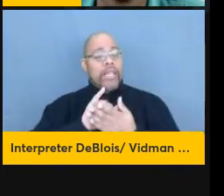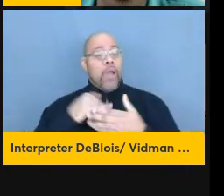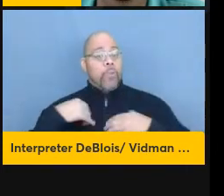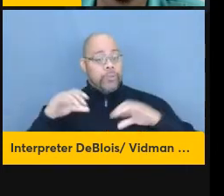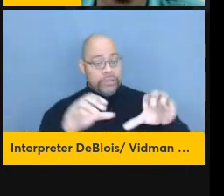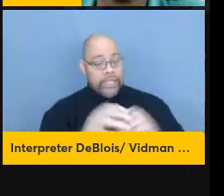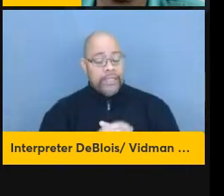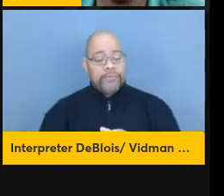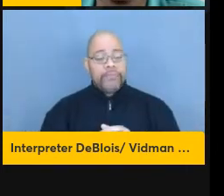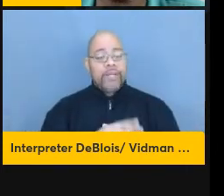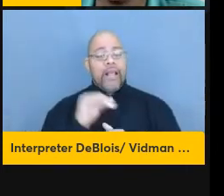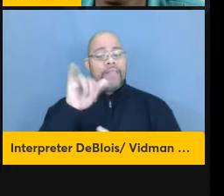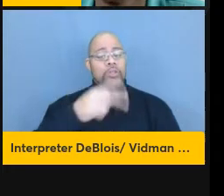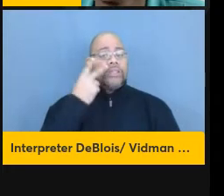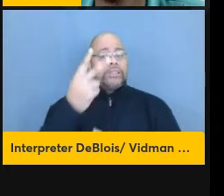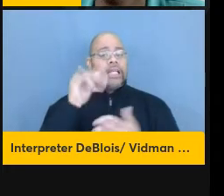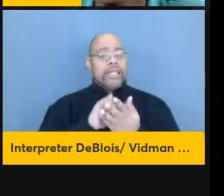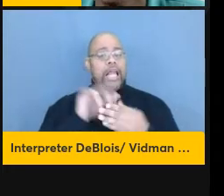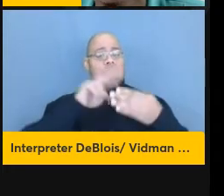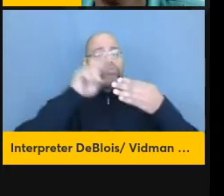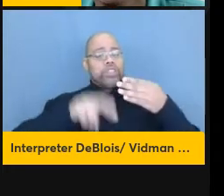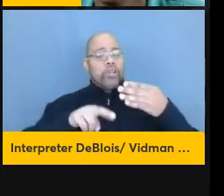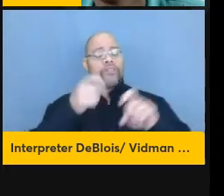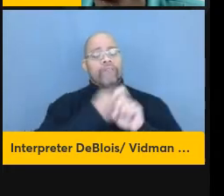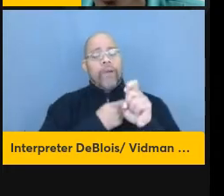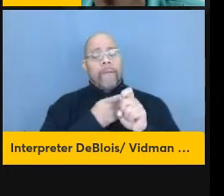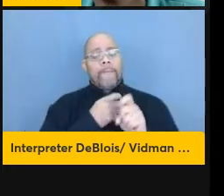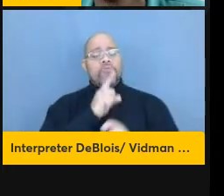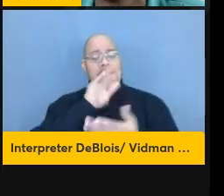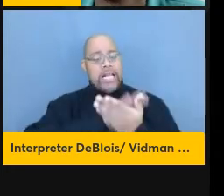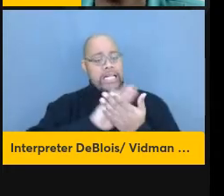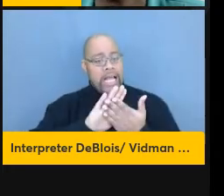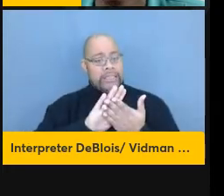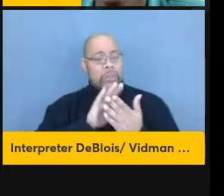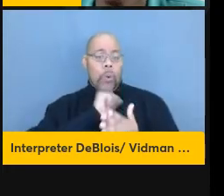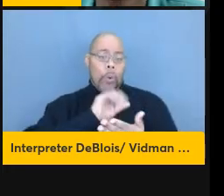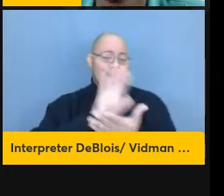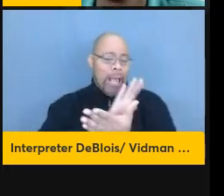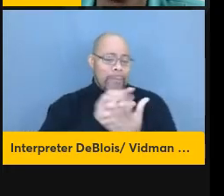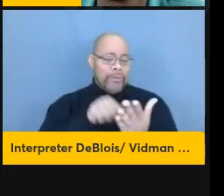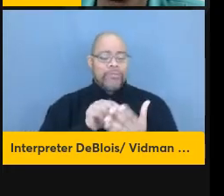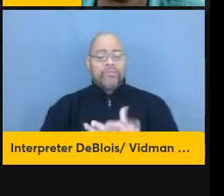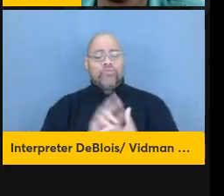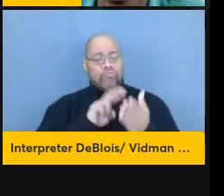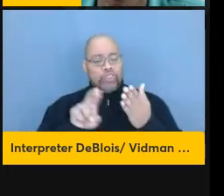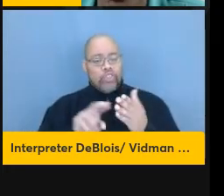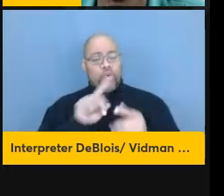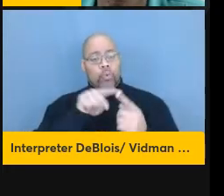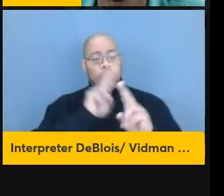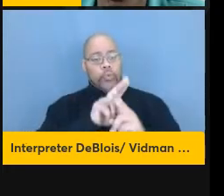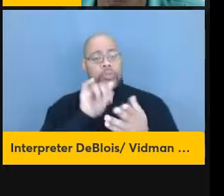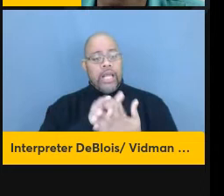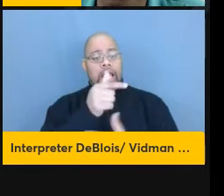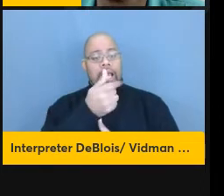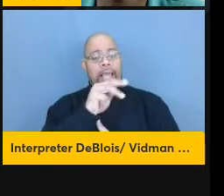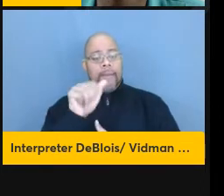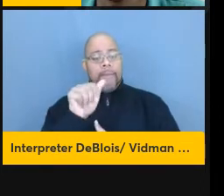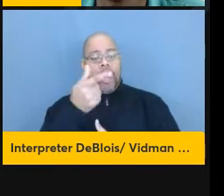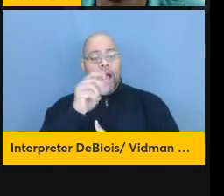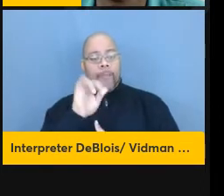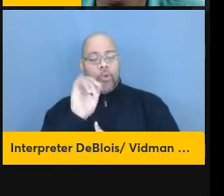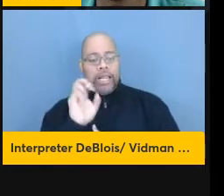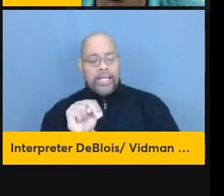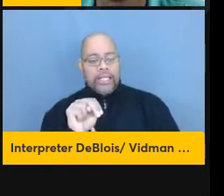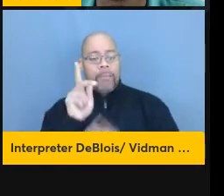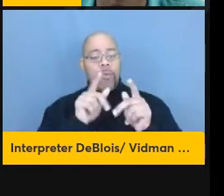And here you see these results from a really nice old paper, where when you use gamma globulin from people who've had malaria